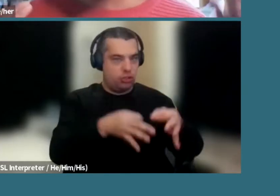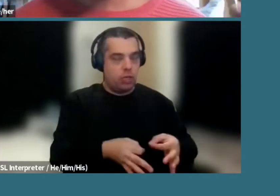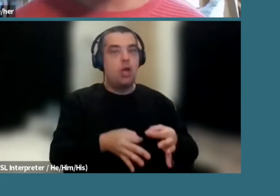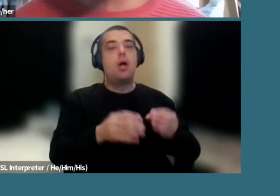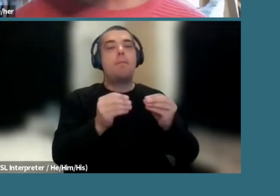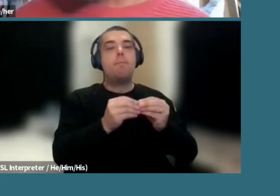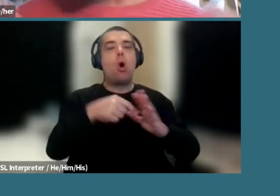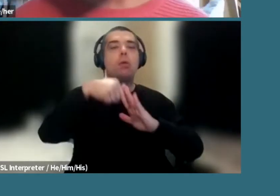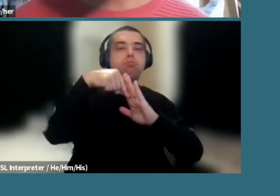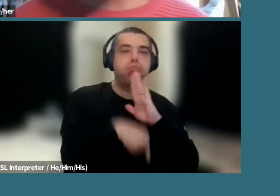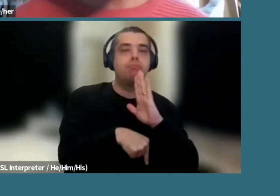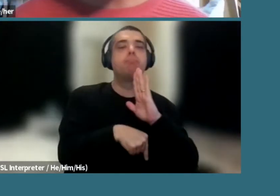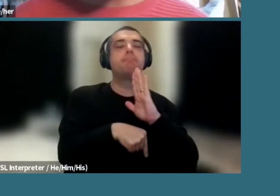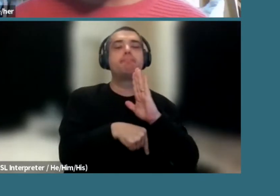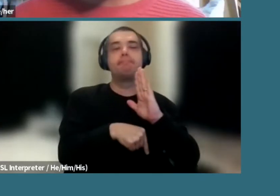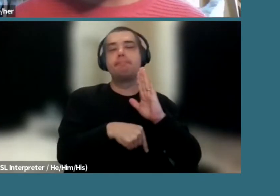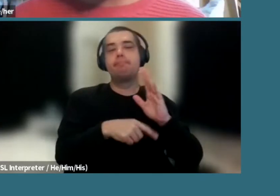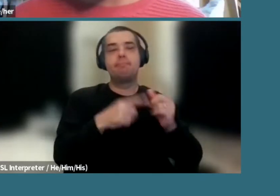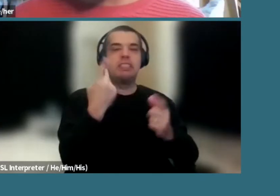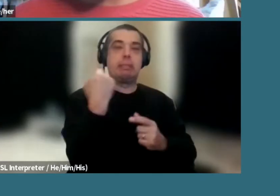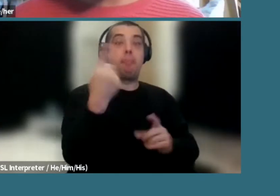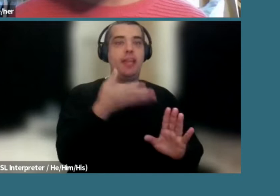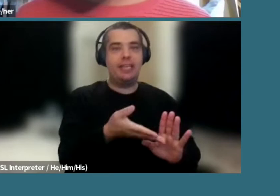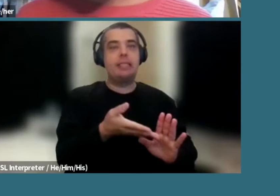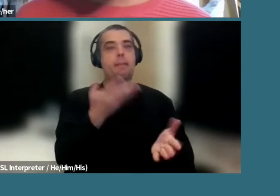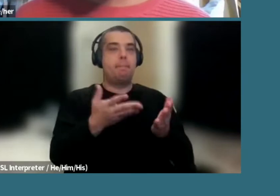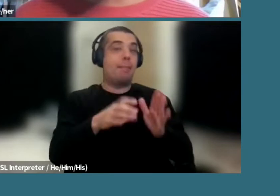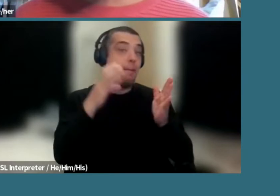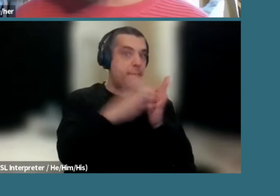more in depth description of something that may be a paragraph or two long.